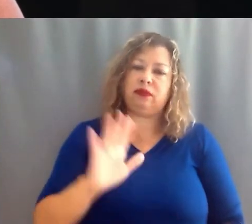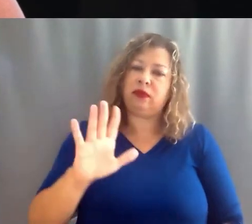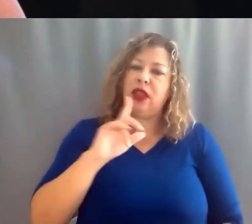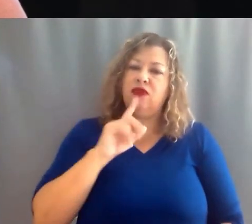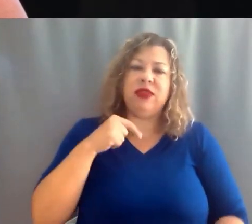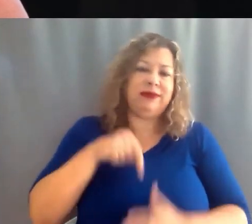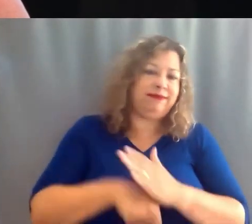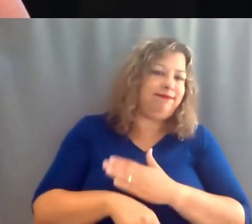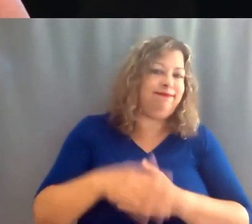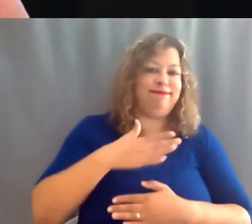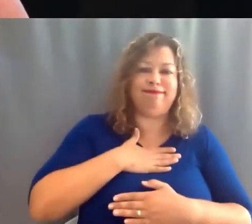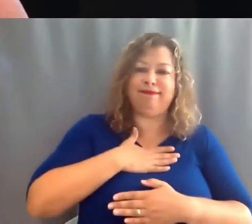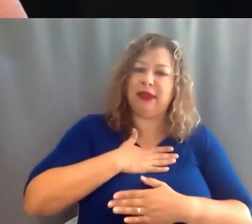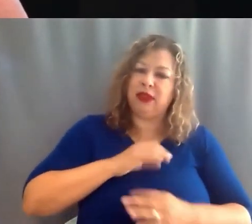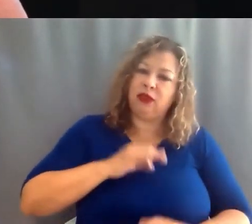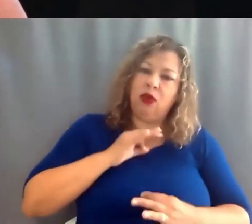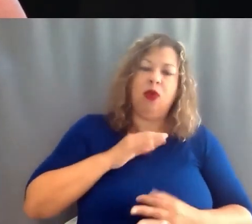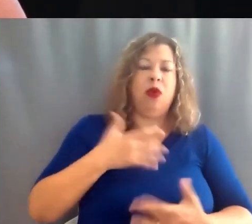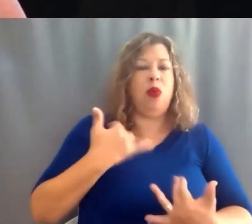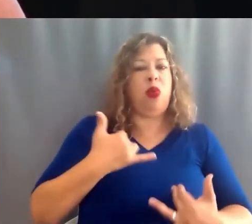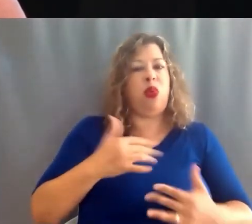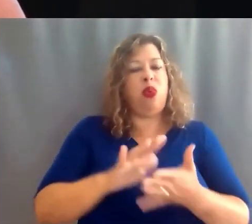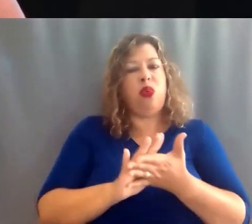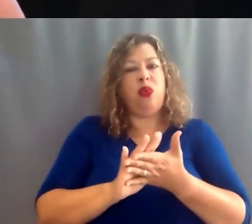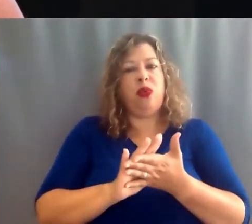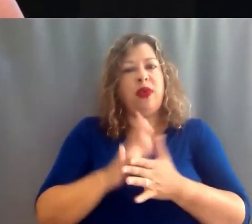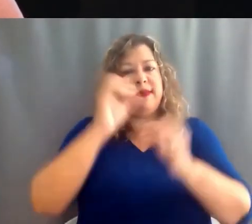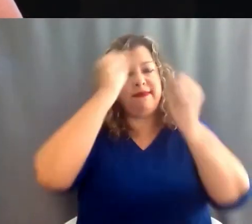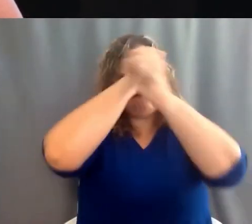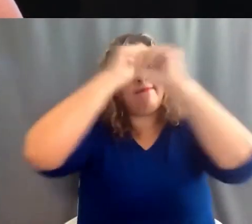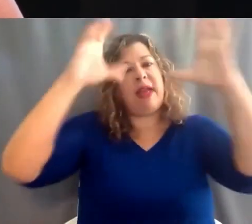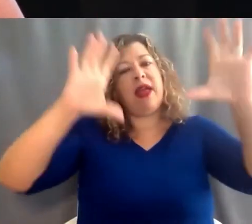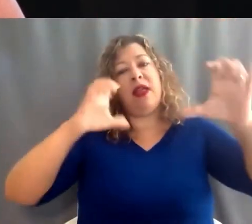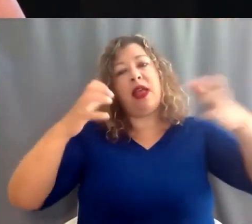reimagining the classroom is like the seed that is the transformation of education.